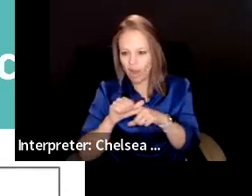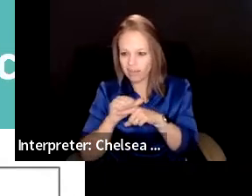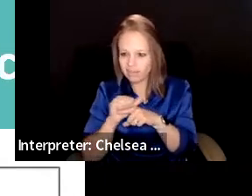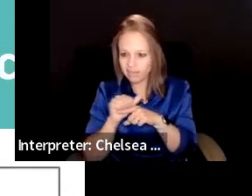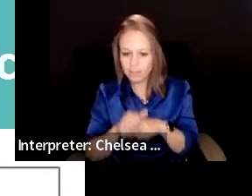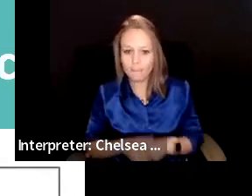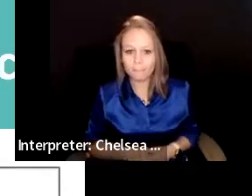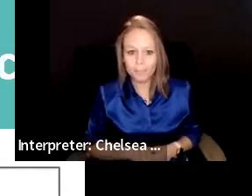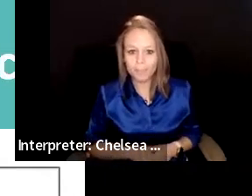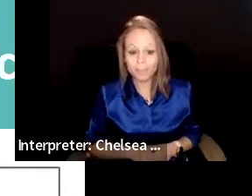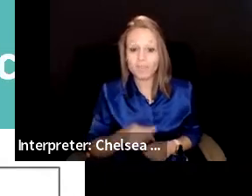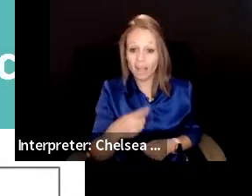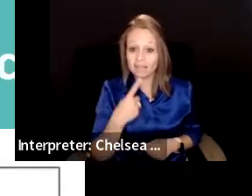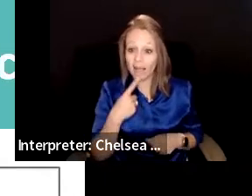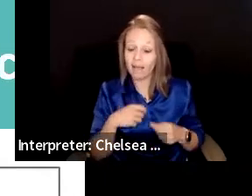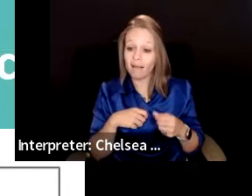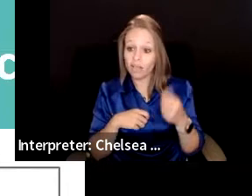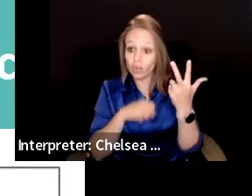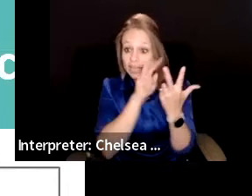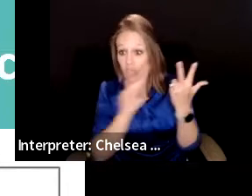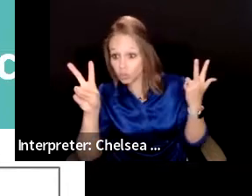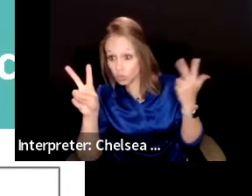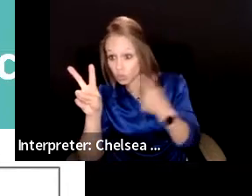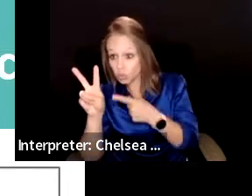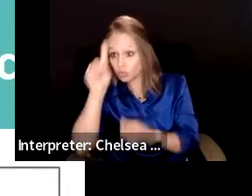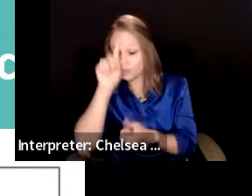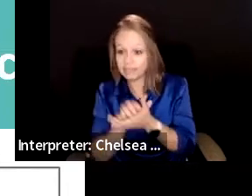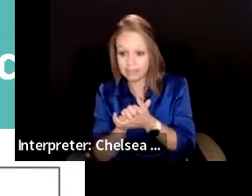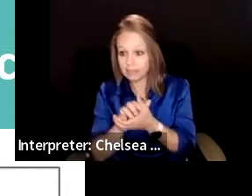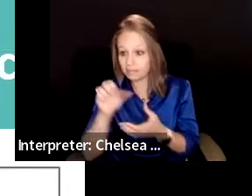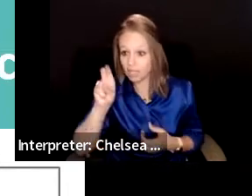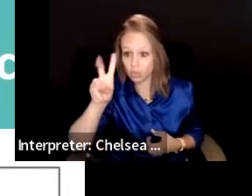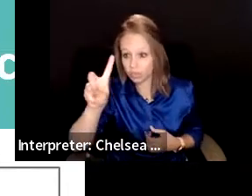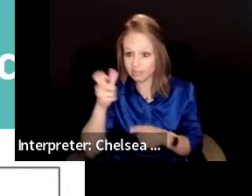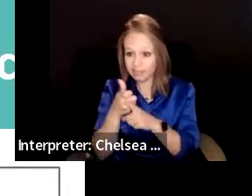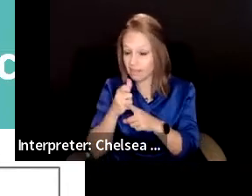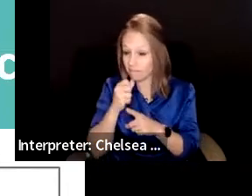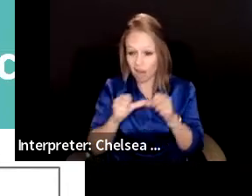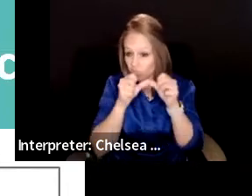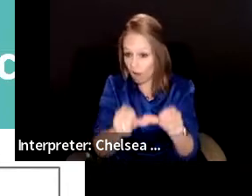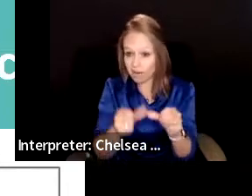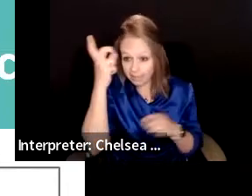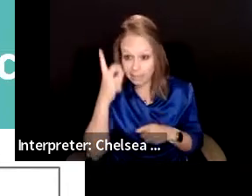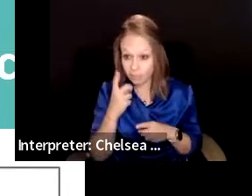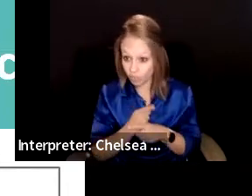I said two out of three healthcare professionals say that substance use disorder is not a chronic disease. It has created